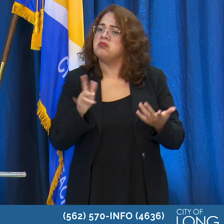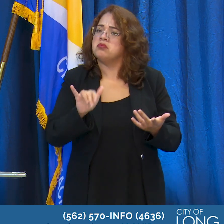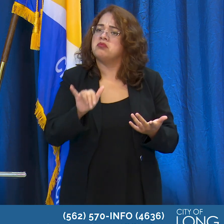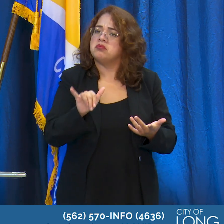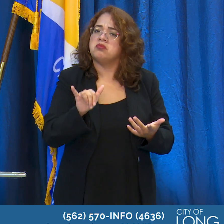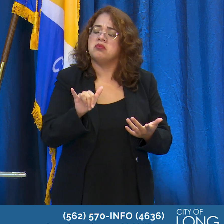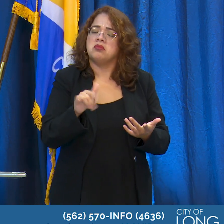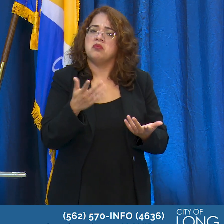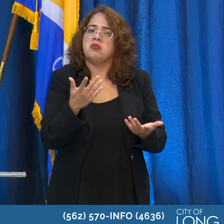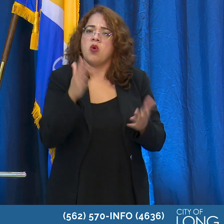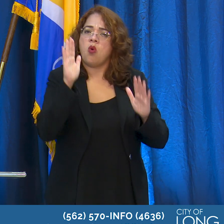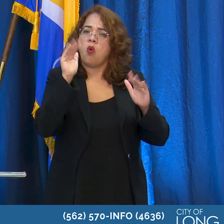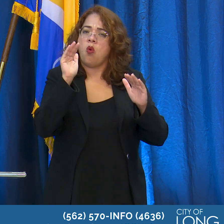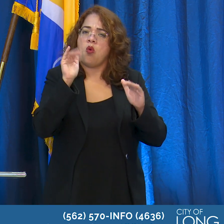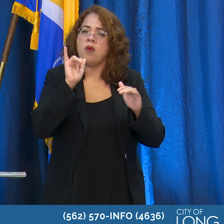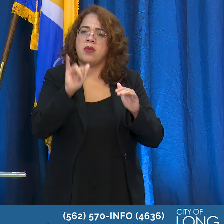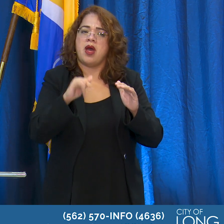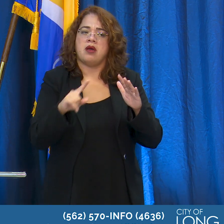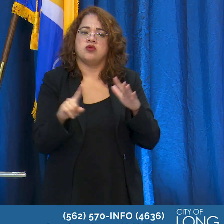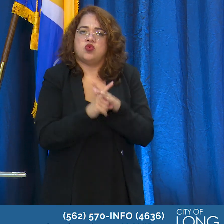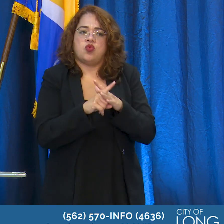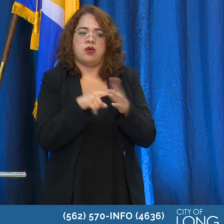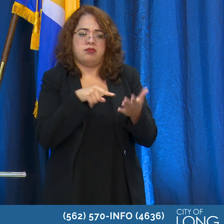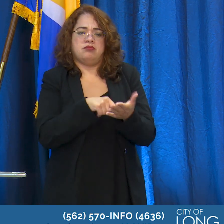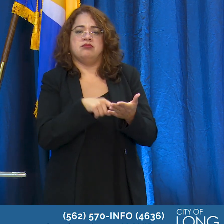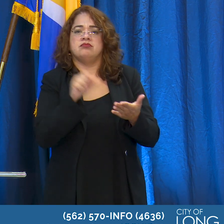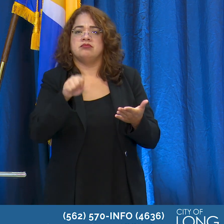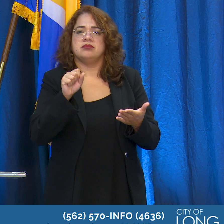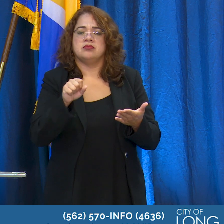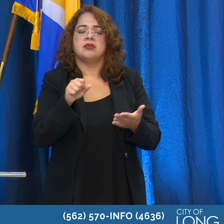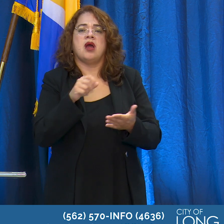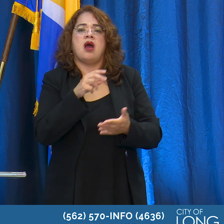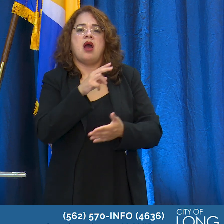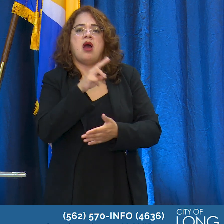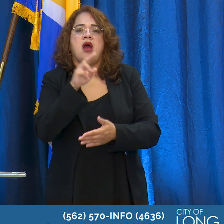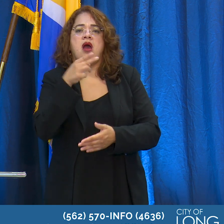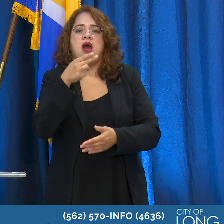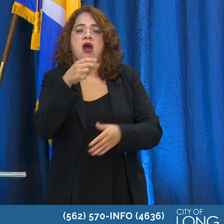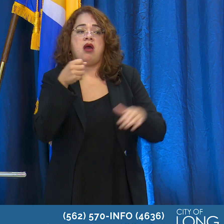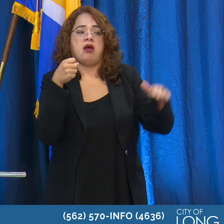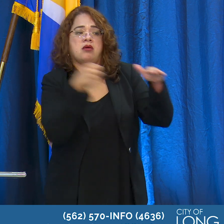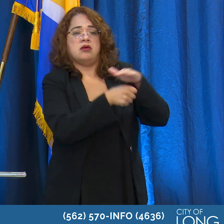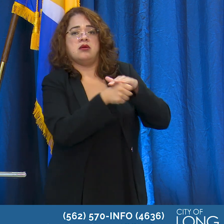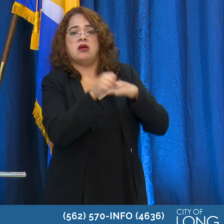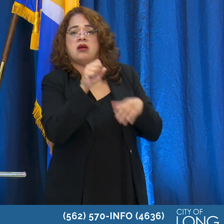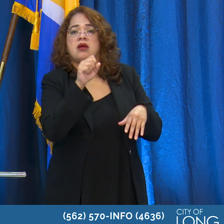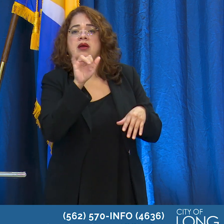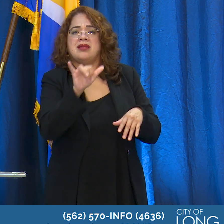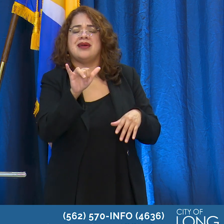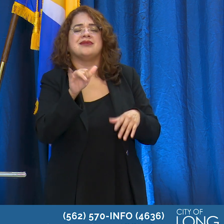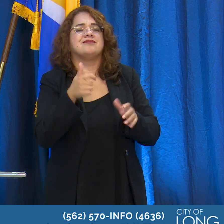an indicator. And also the hospitalizations so really you know hospitalizations are sort of a lagging indicator when we